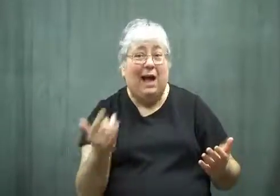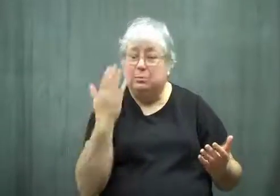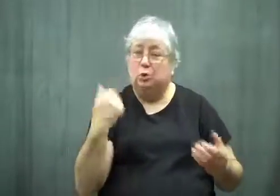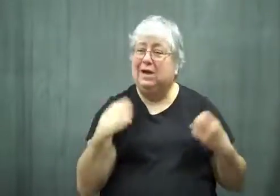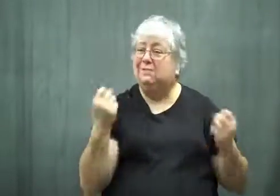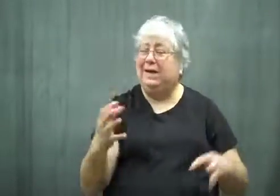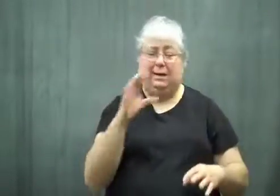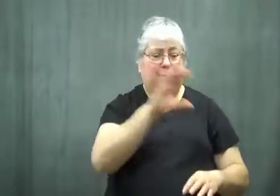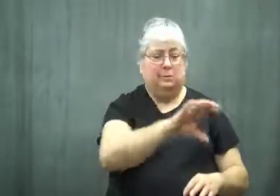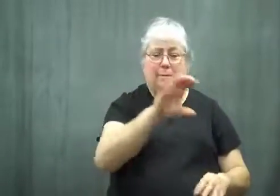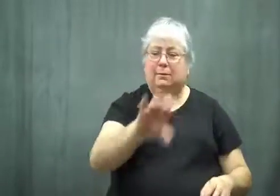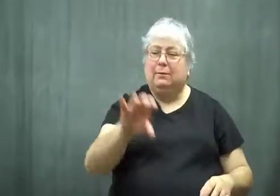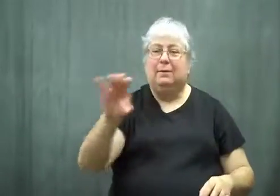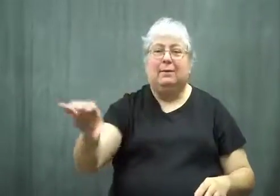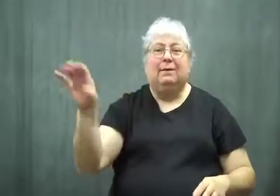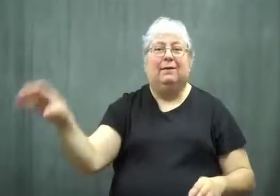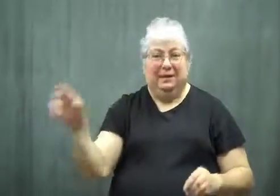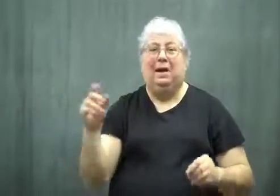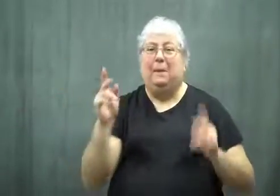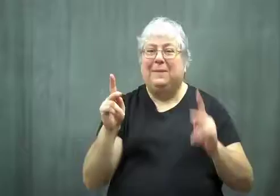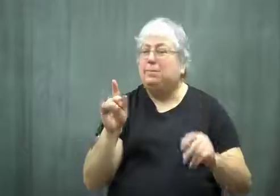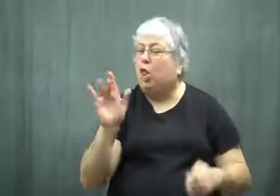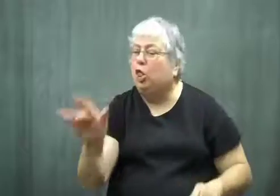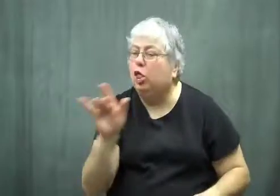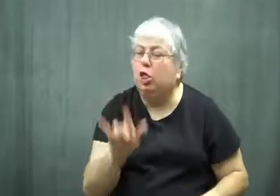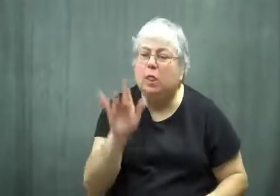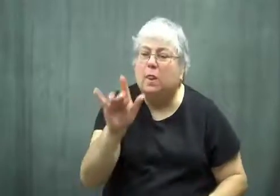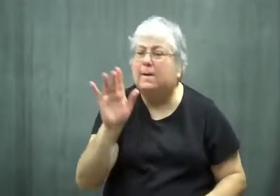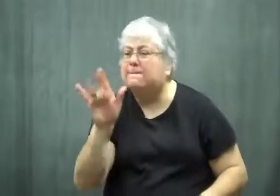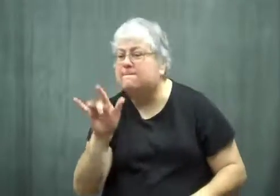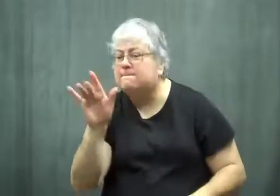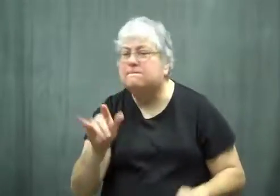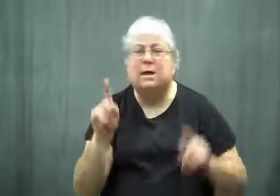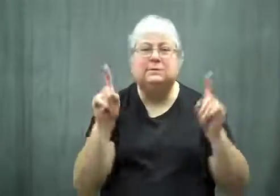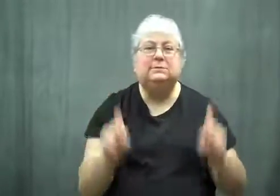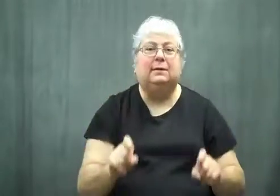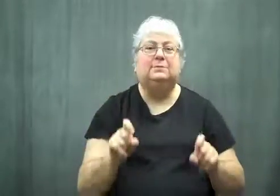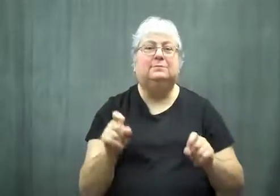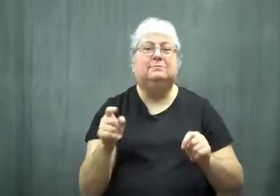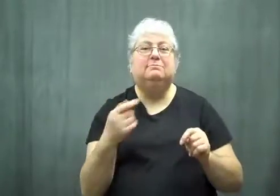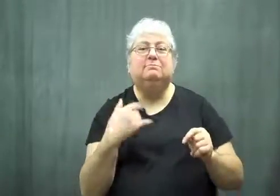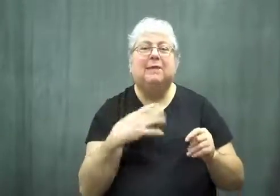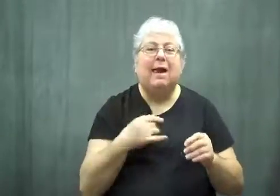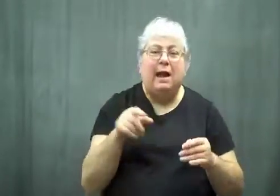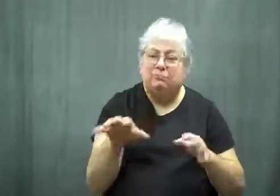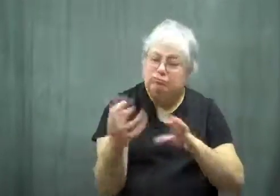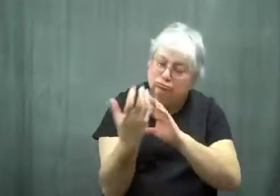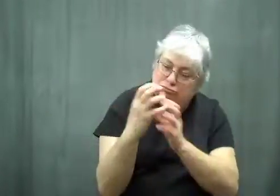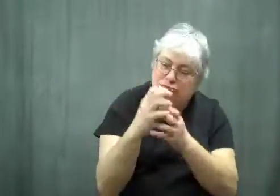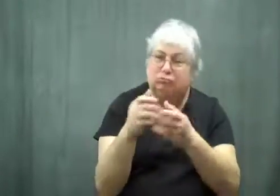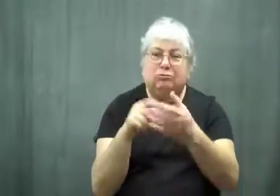There are a lot of sample items for people to try out and touch.